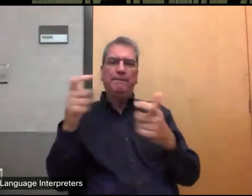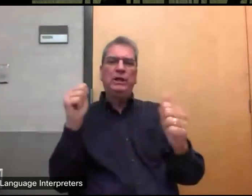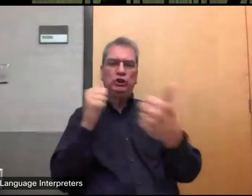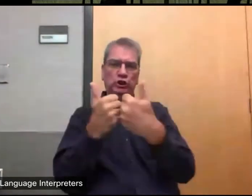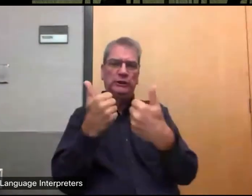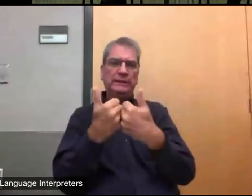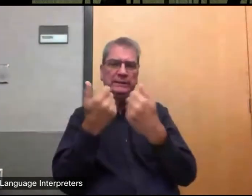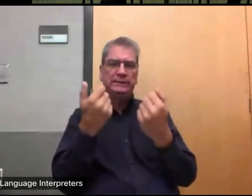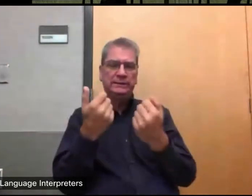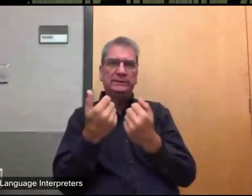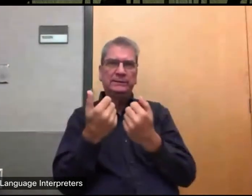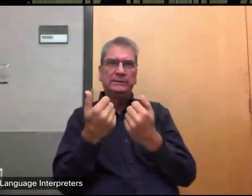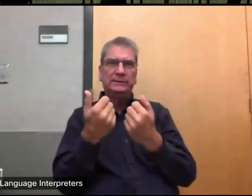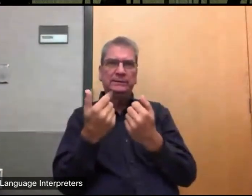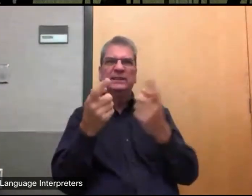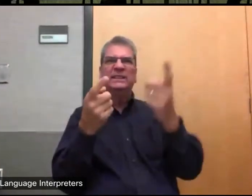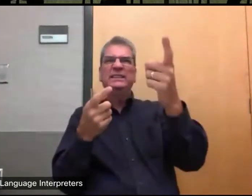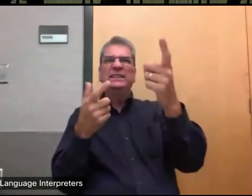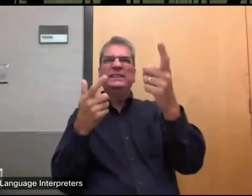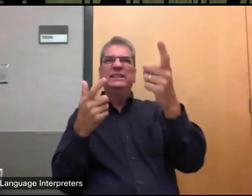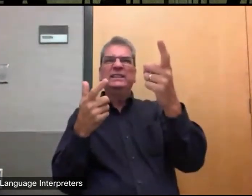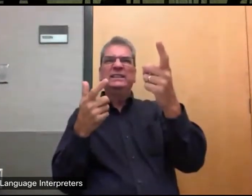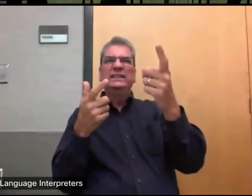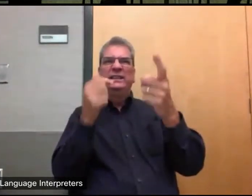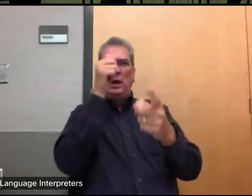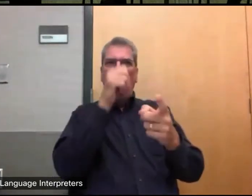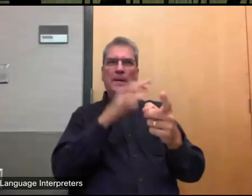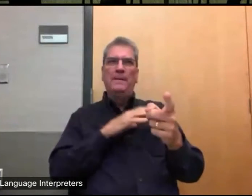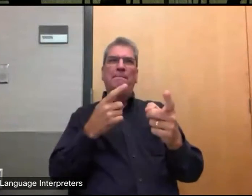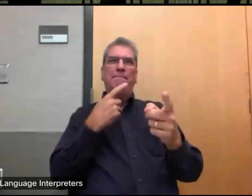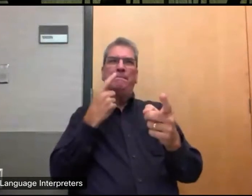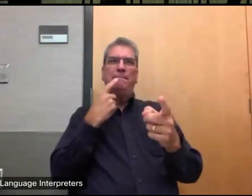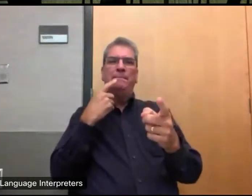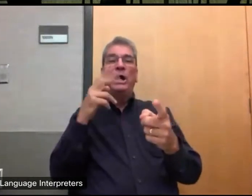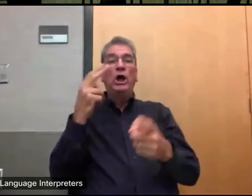And, and I would also add the, um, you know, the aspect of the news media, uh, and that